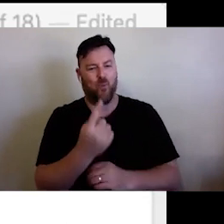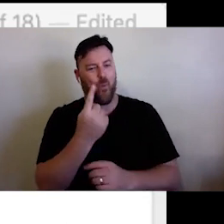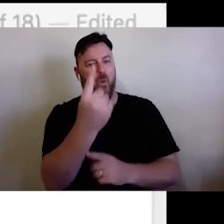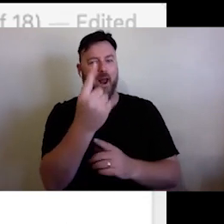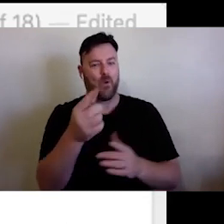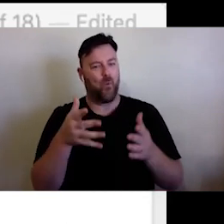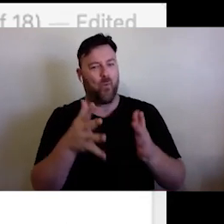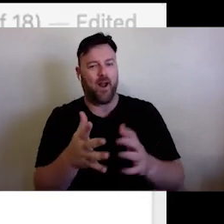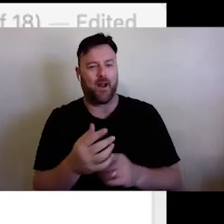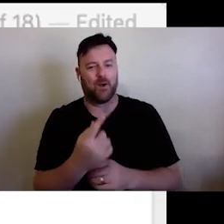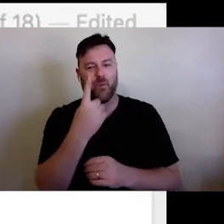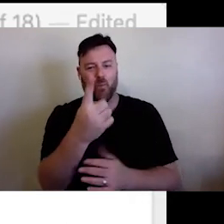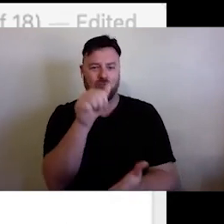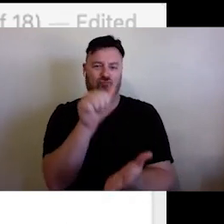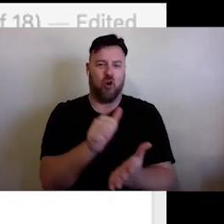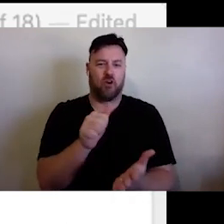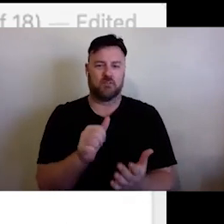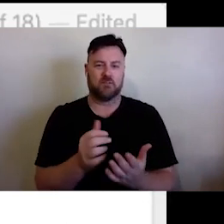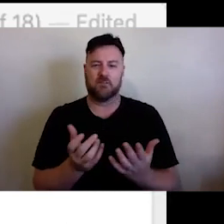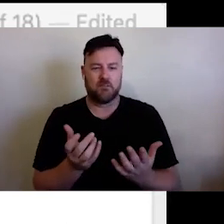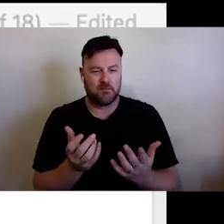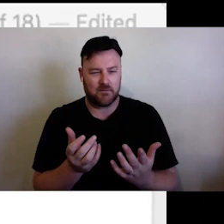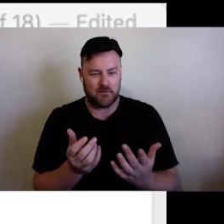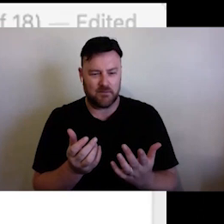you need to copy. There's lots of different possibilities. But by